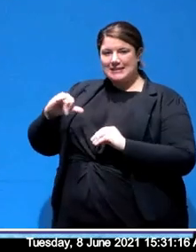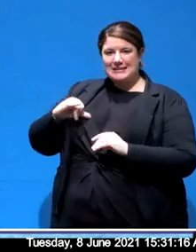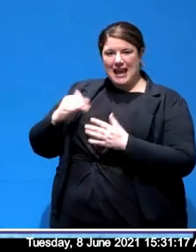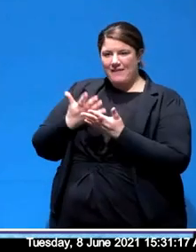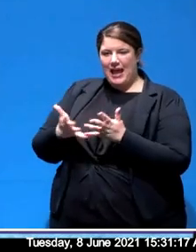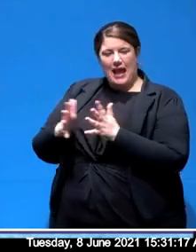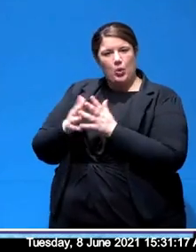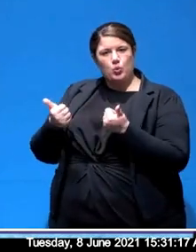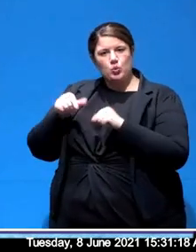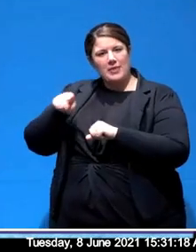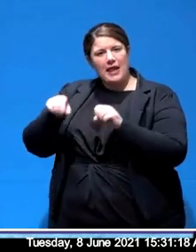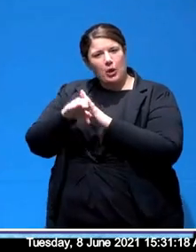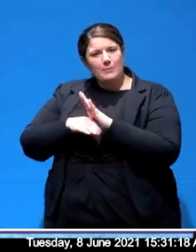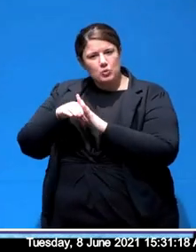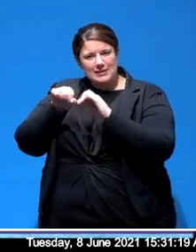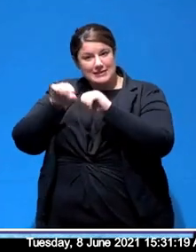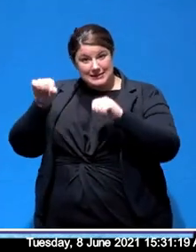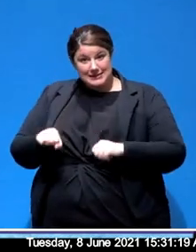weren't being trained in RiskMan. Is that fair?